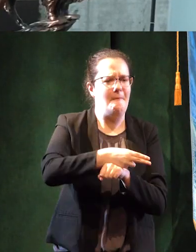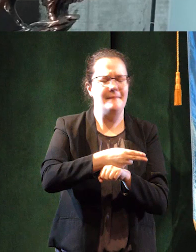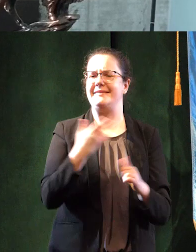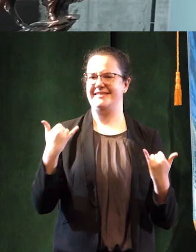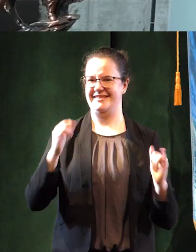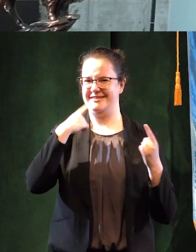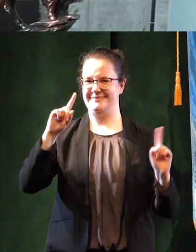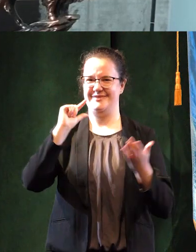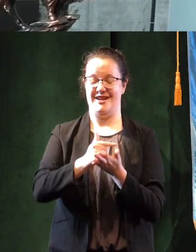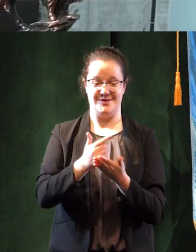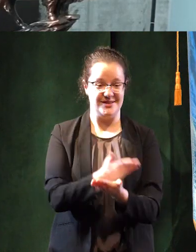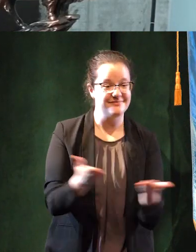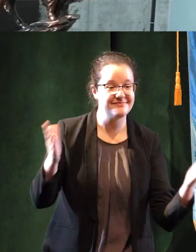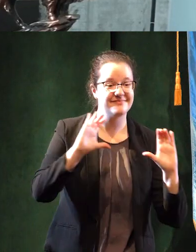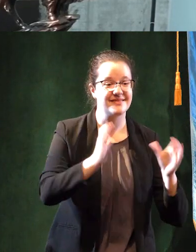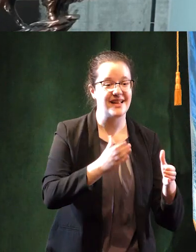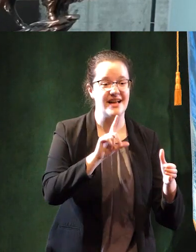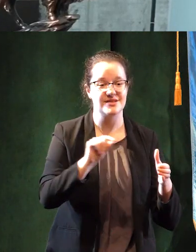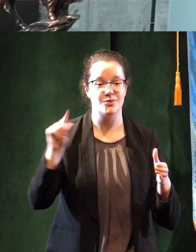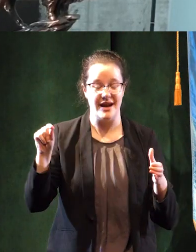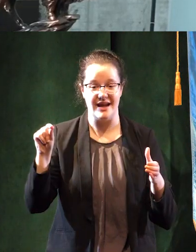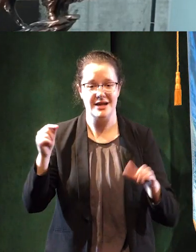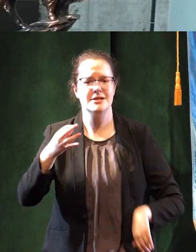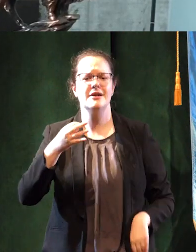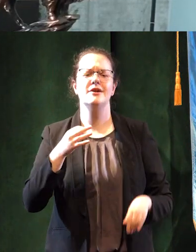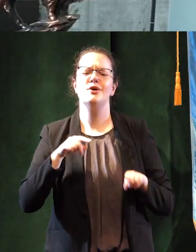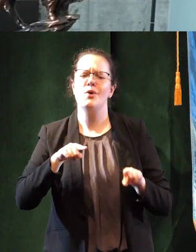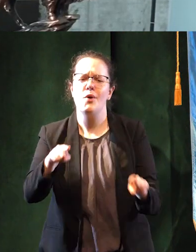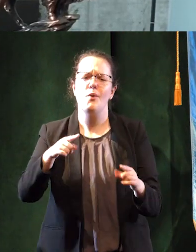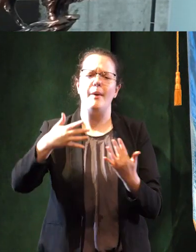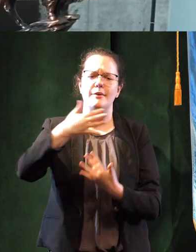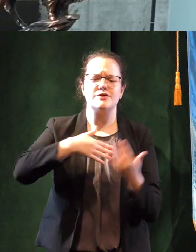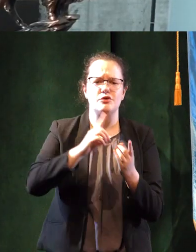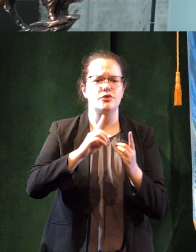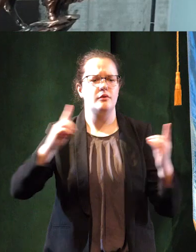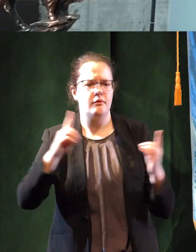class of 2020 as the curtain of social distancing and isolation begins to lift